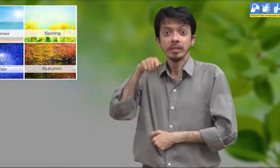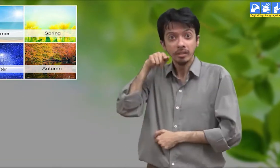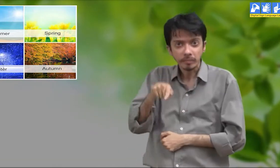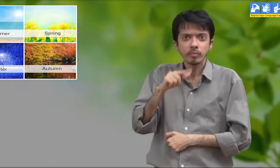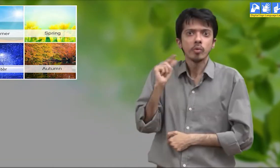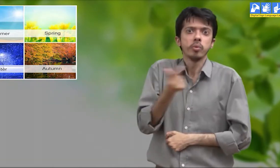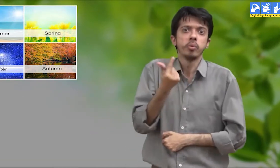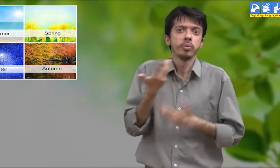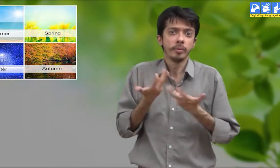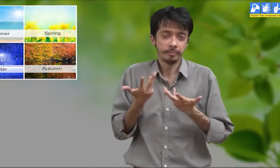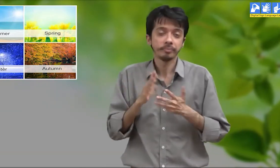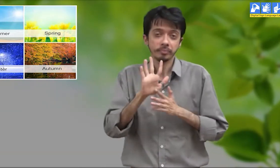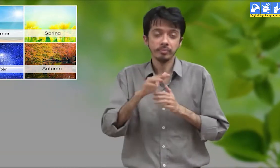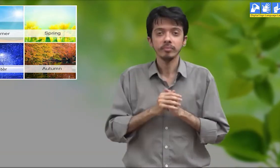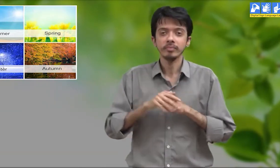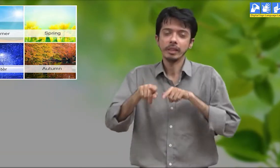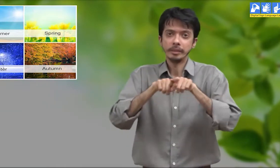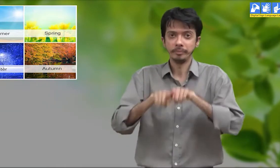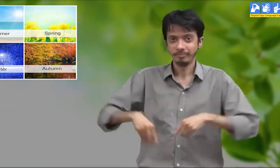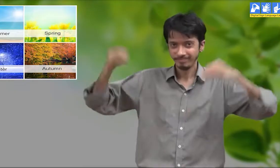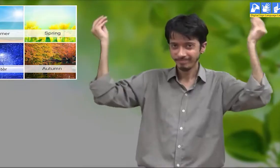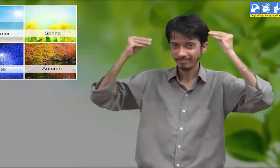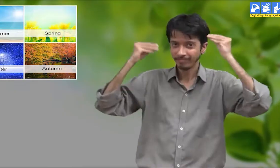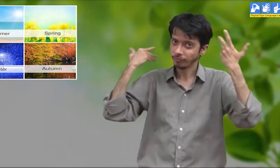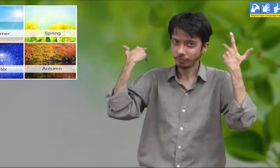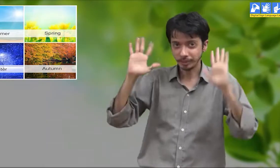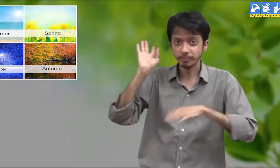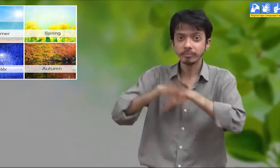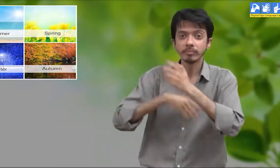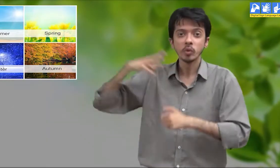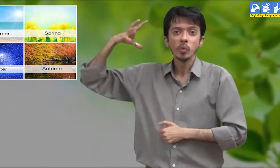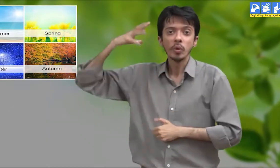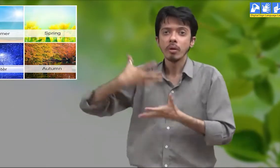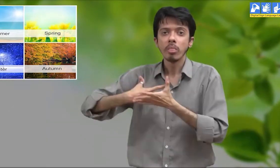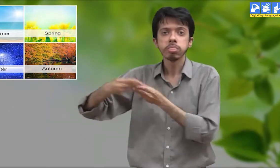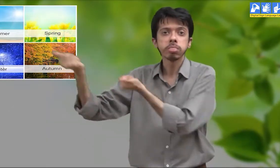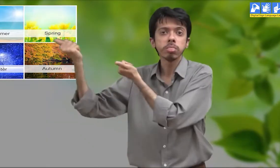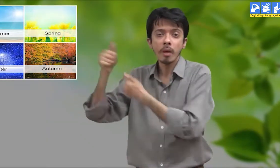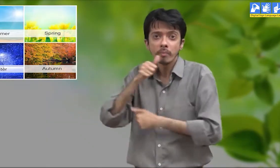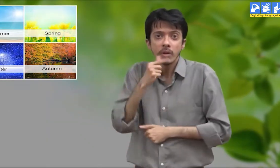and that is beneficial for us. During summer we face the problem of water scarcity.